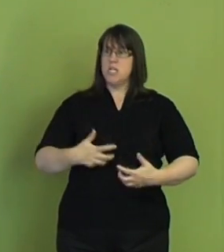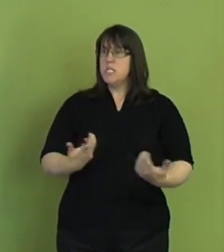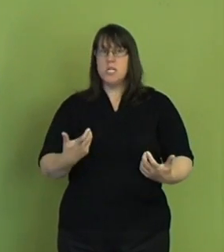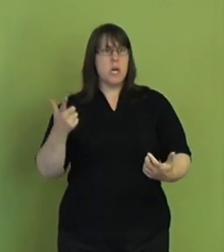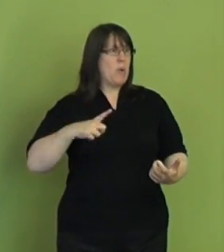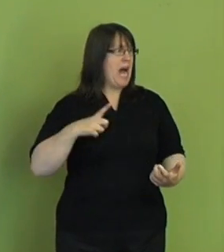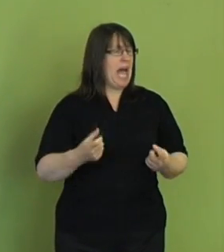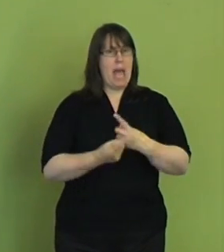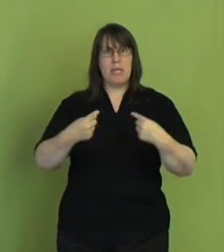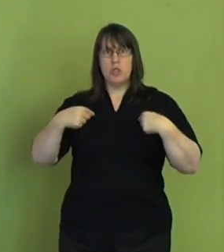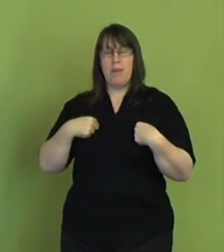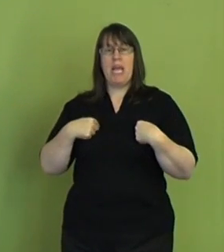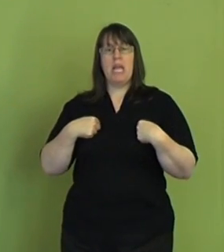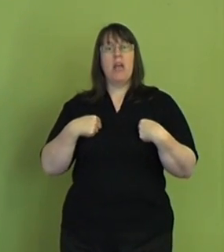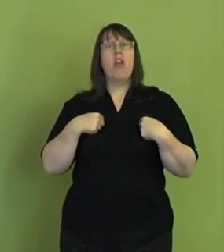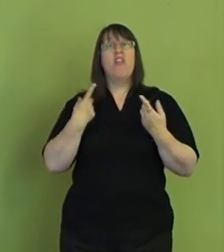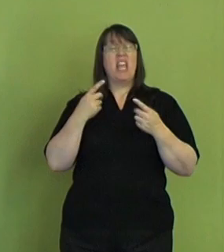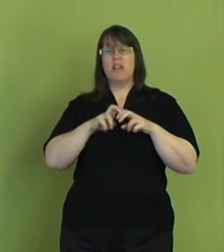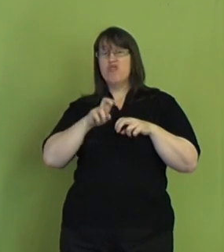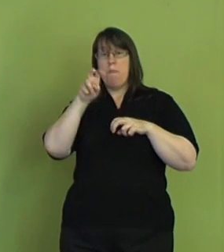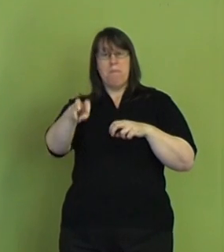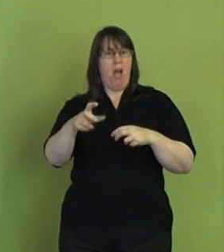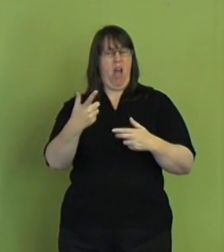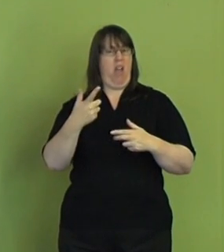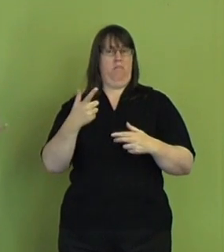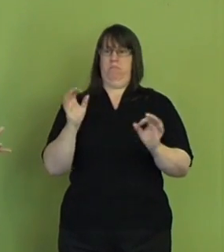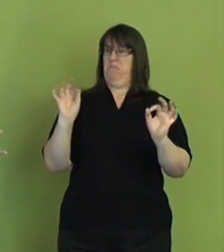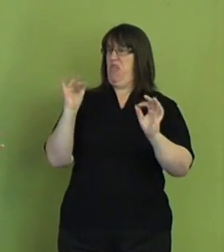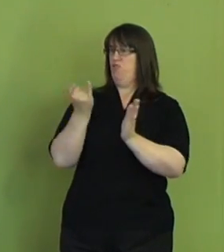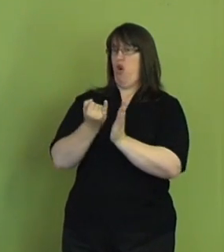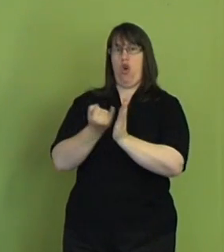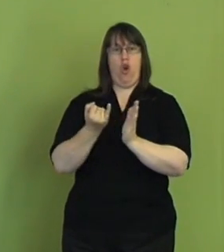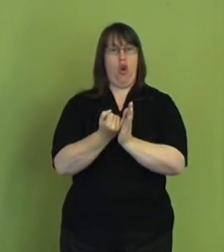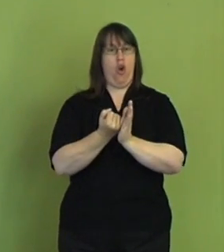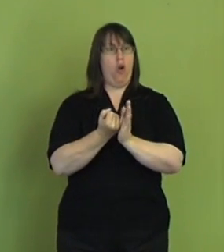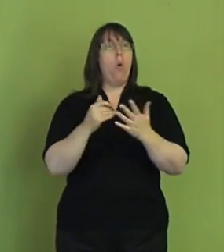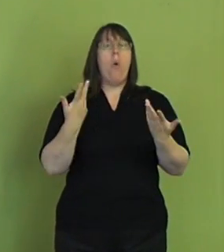then denial of the situation, or bargaining,